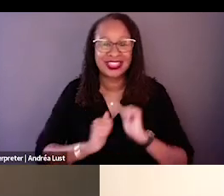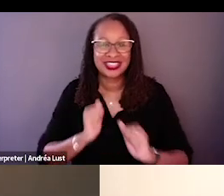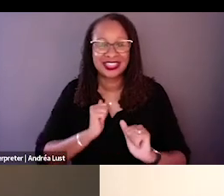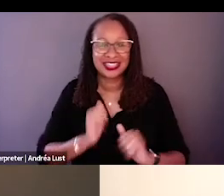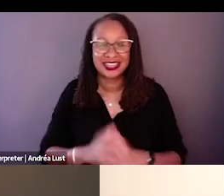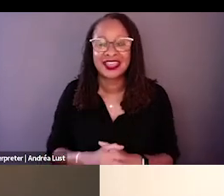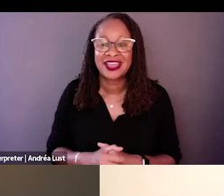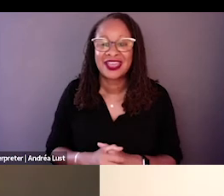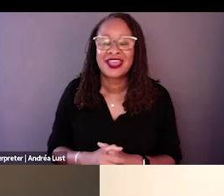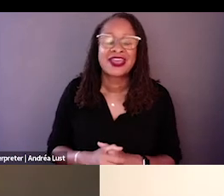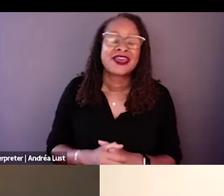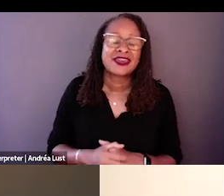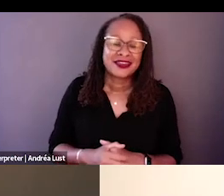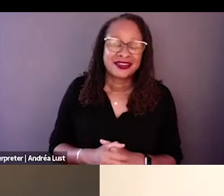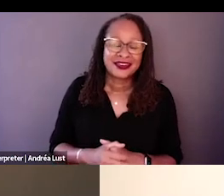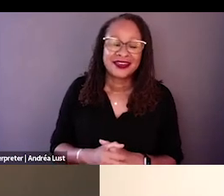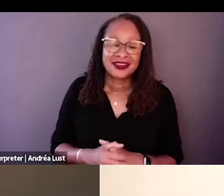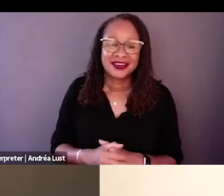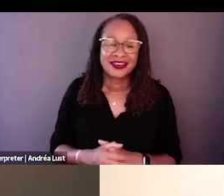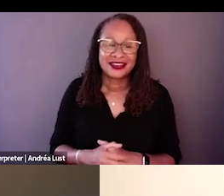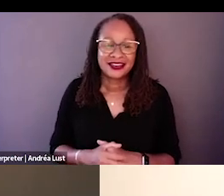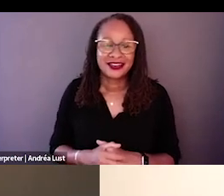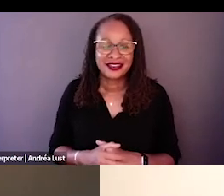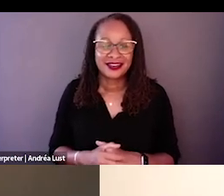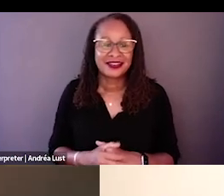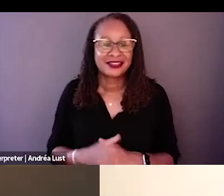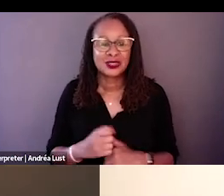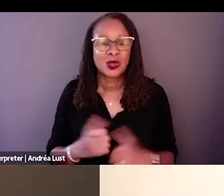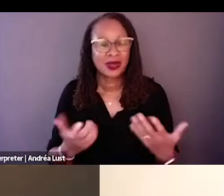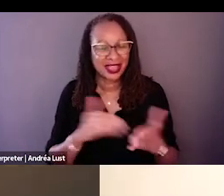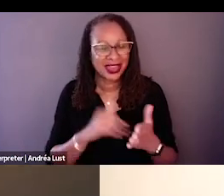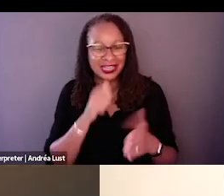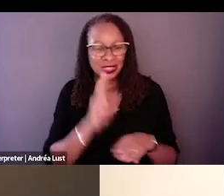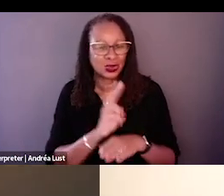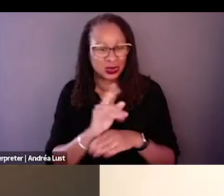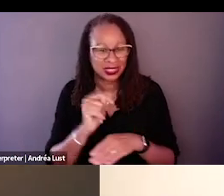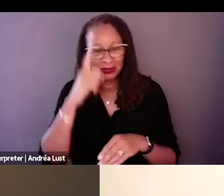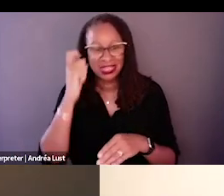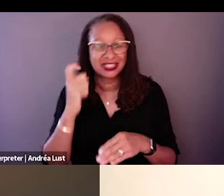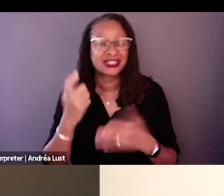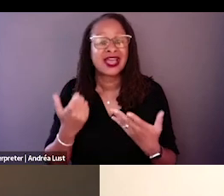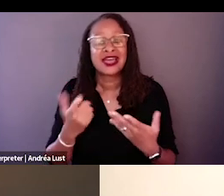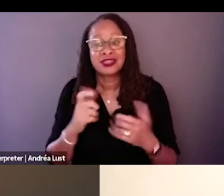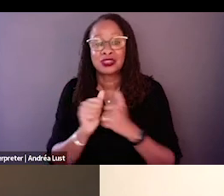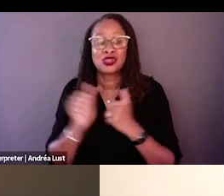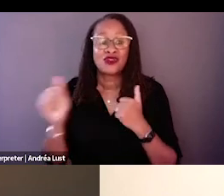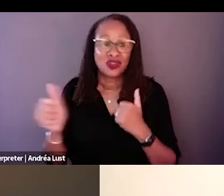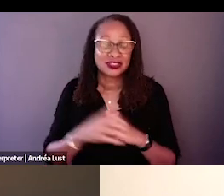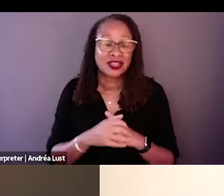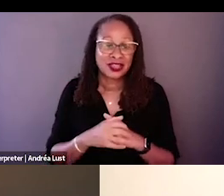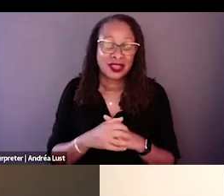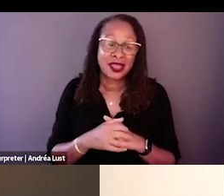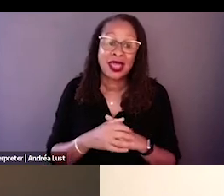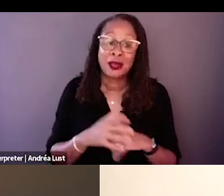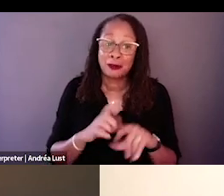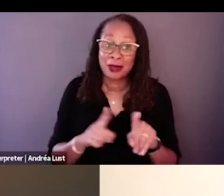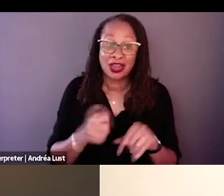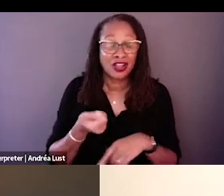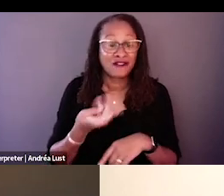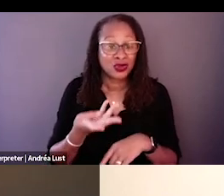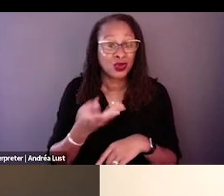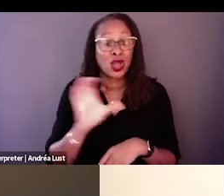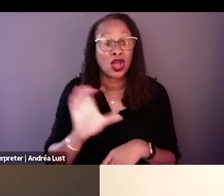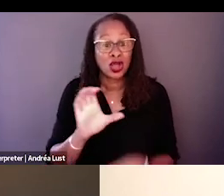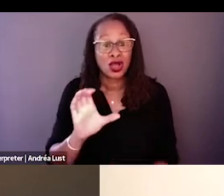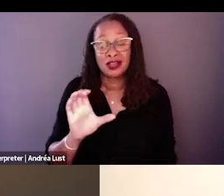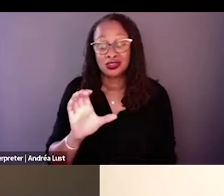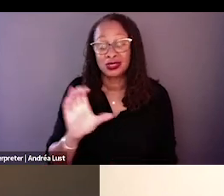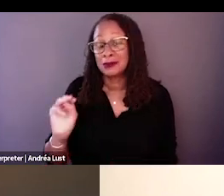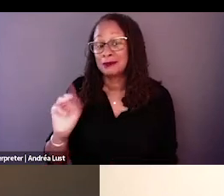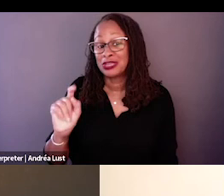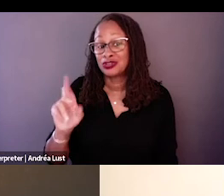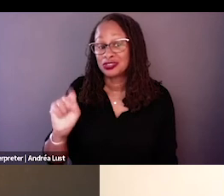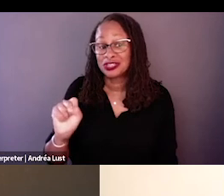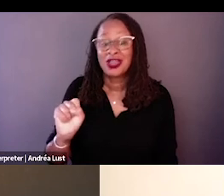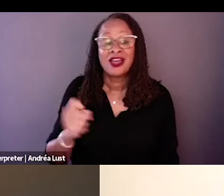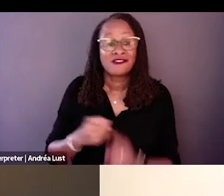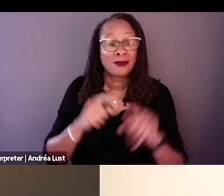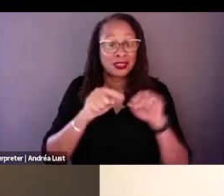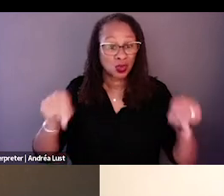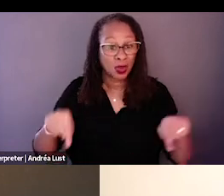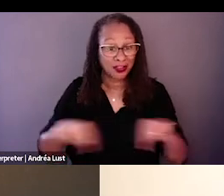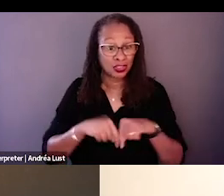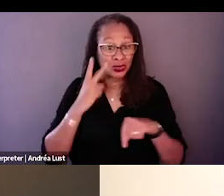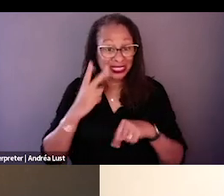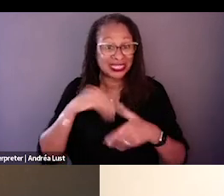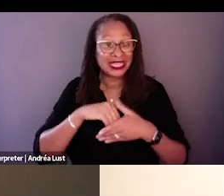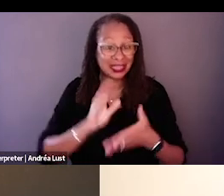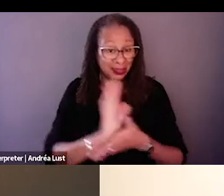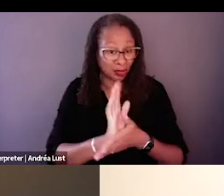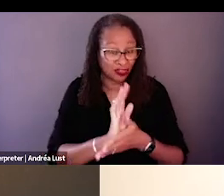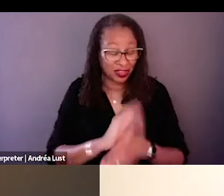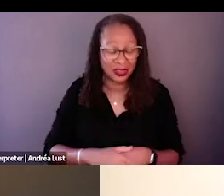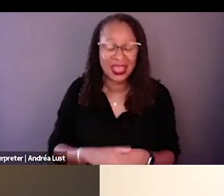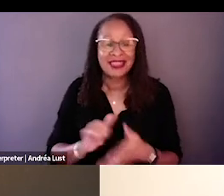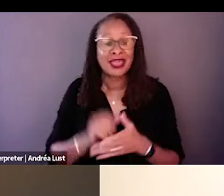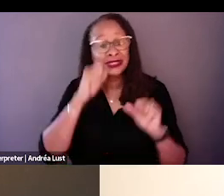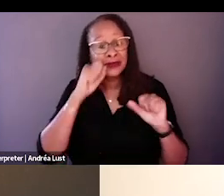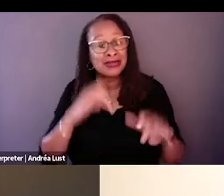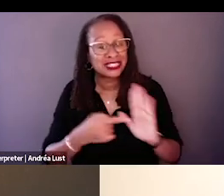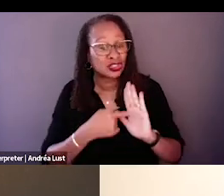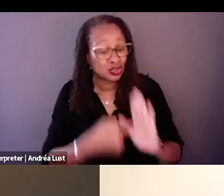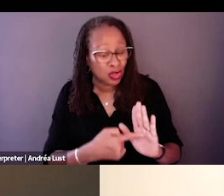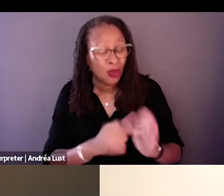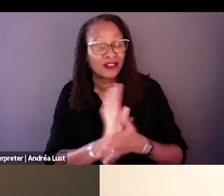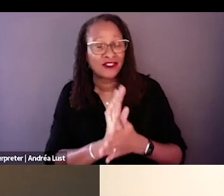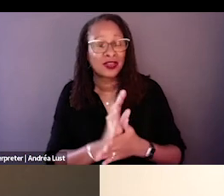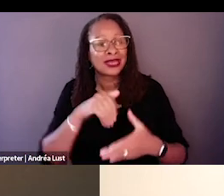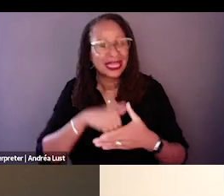It was a big happening with a lot of descendants and survivors of Jews themselves came, and then we